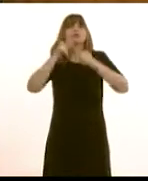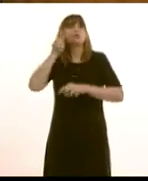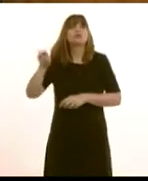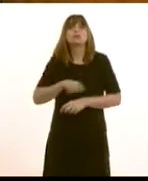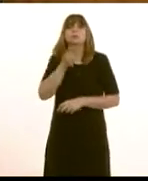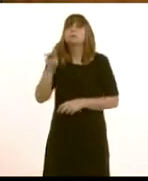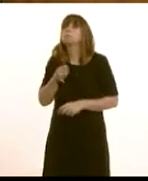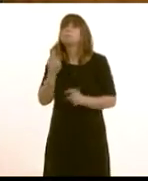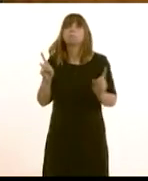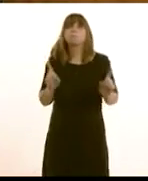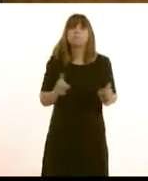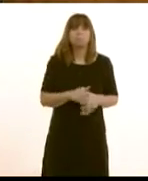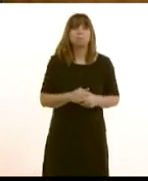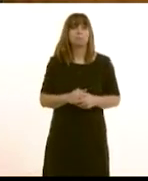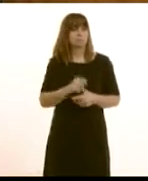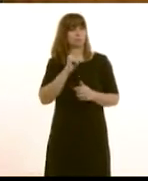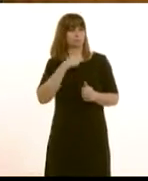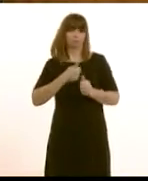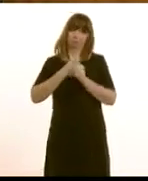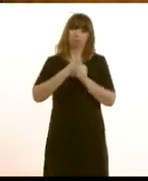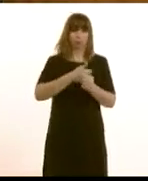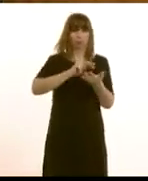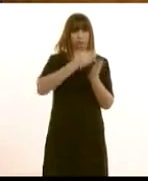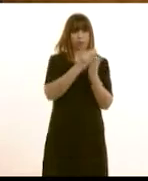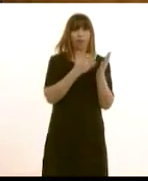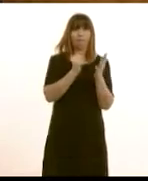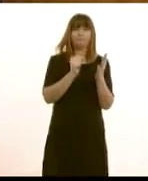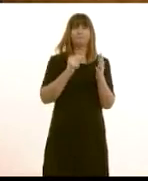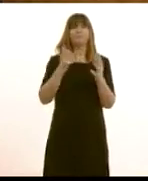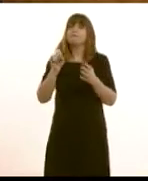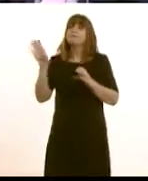our priorities to support the tourism industry, including capital and development funding